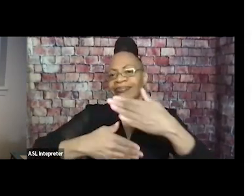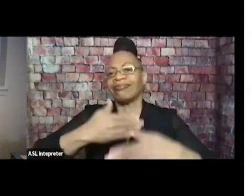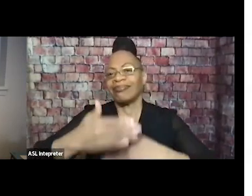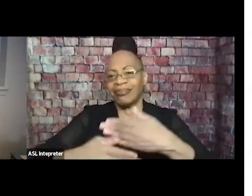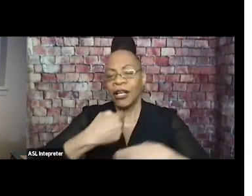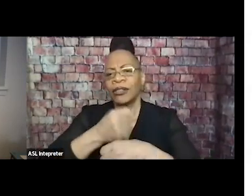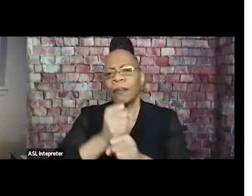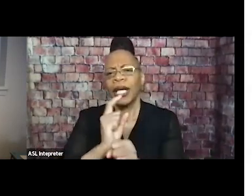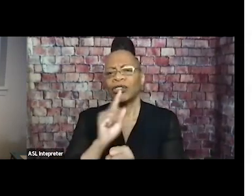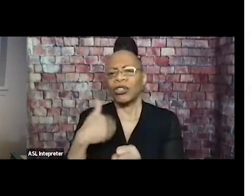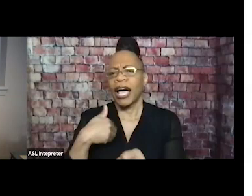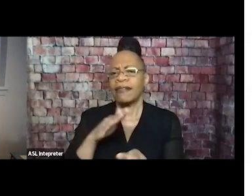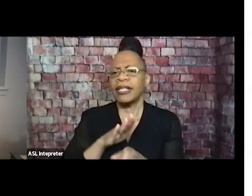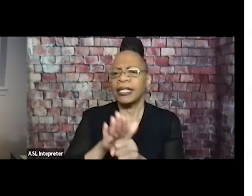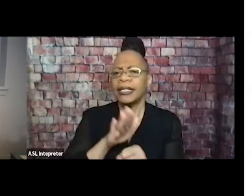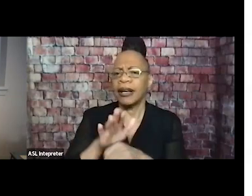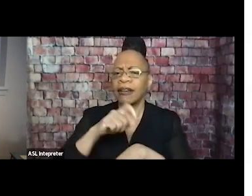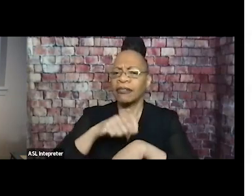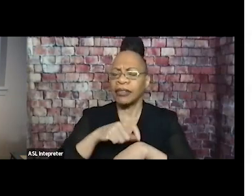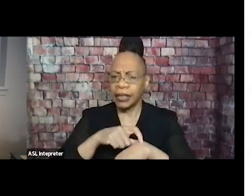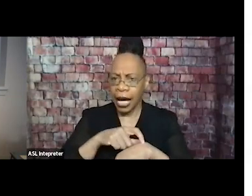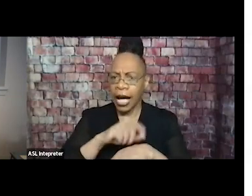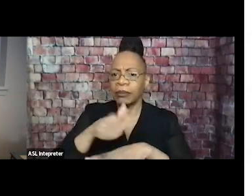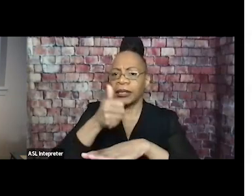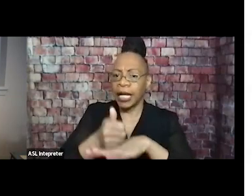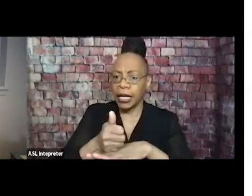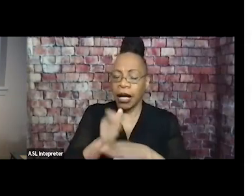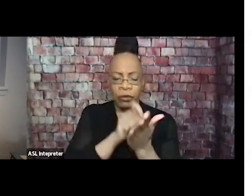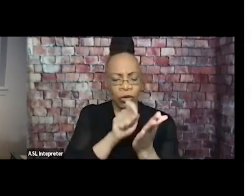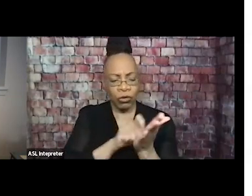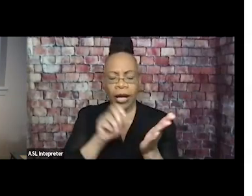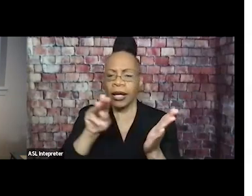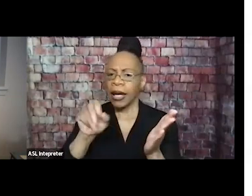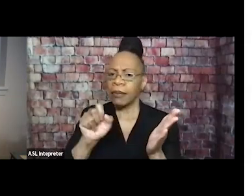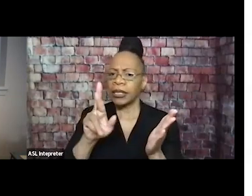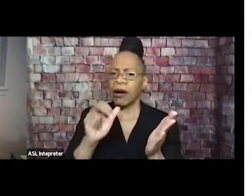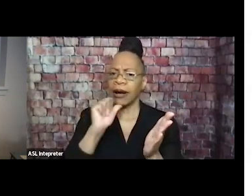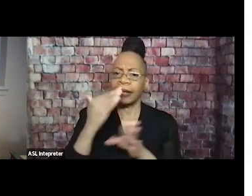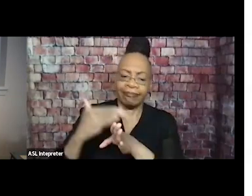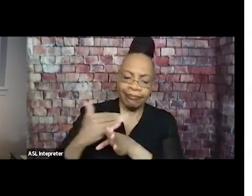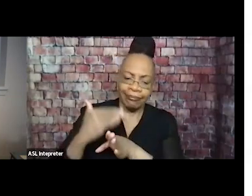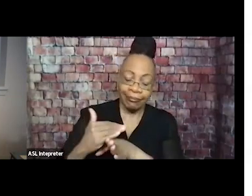to really write the MSR with no interruptions, but also don't wait till the end it.